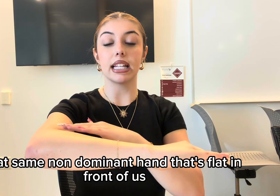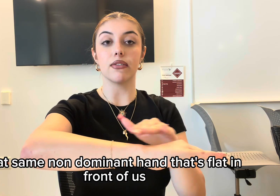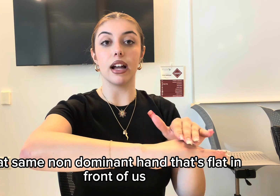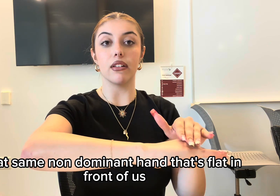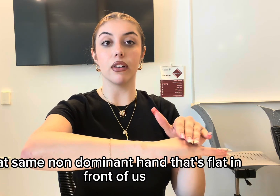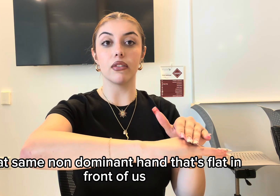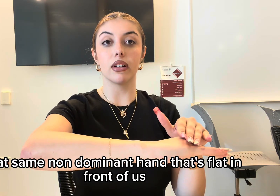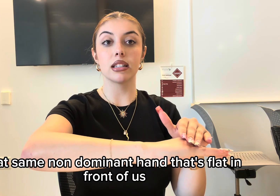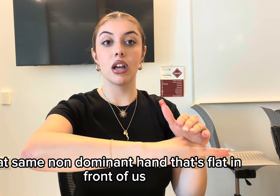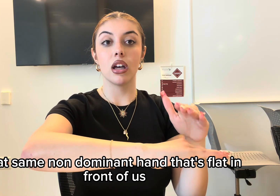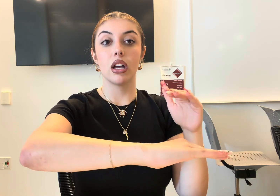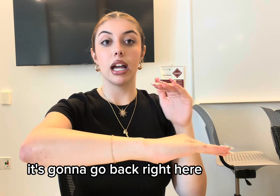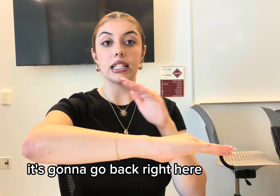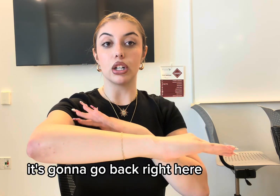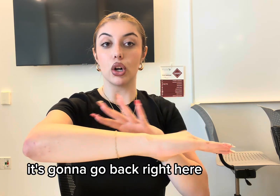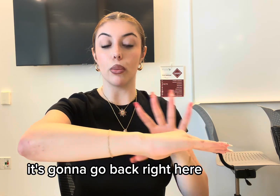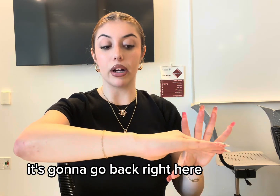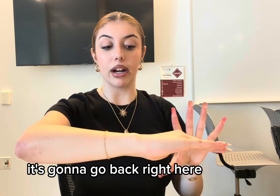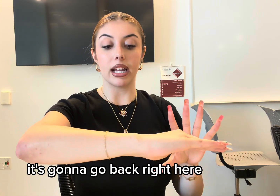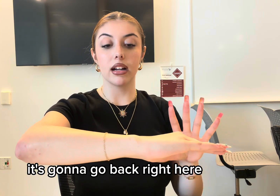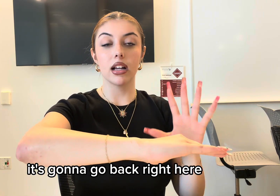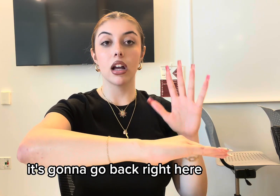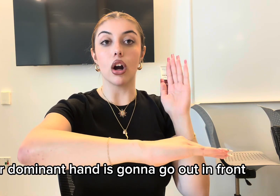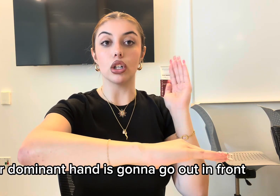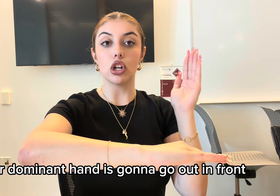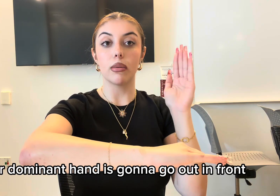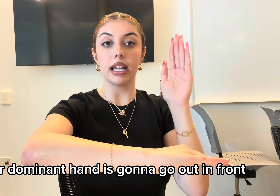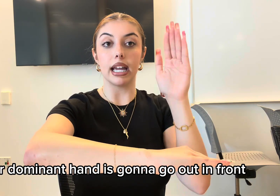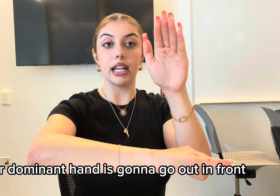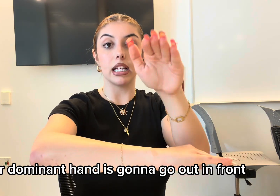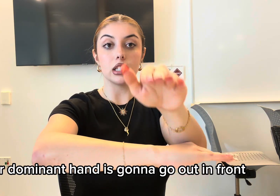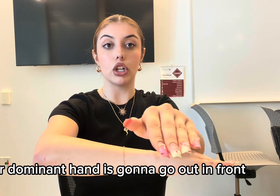that's flat in front of us is going to go back right here. Our dominant hand is going